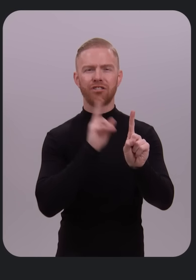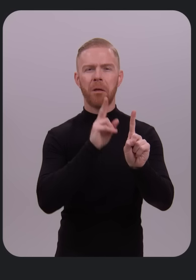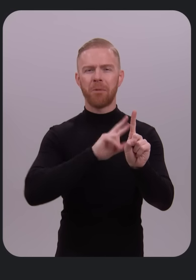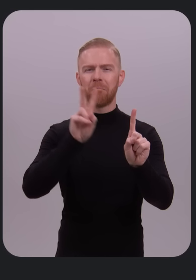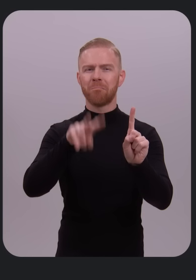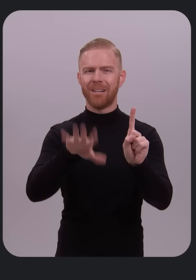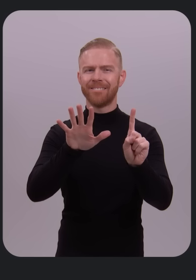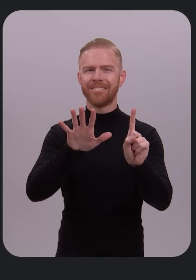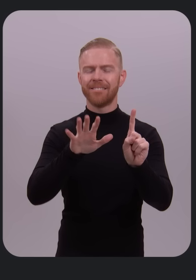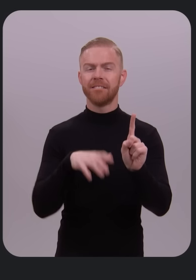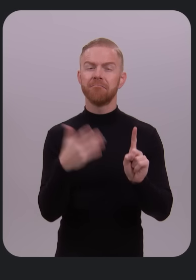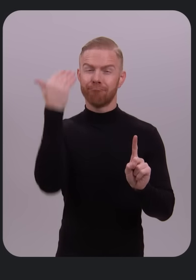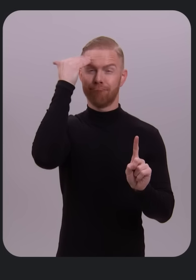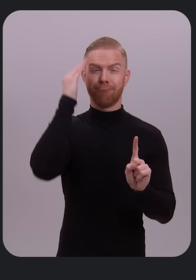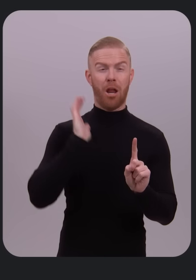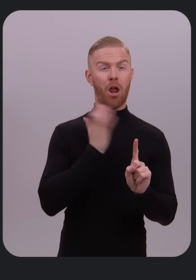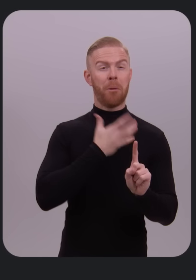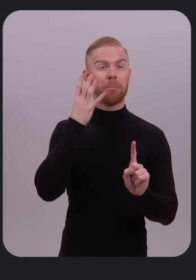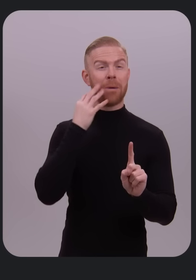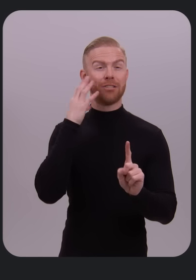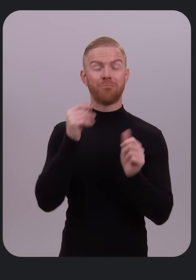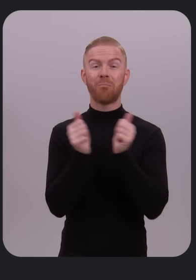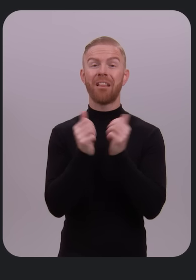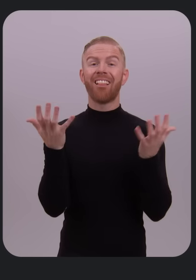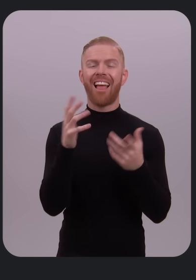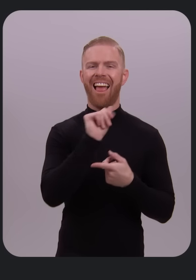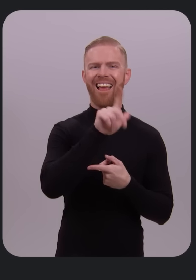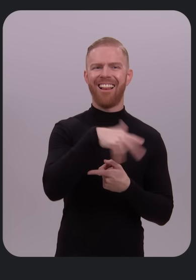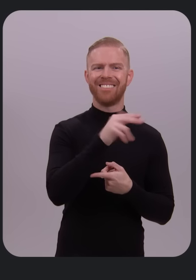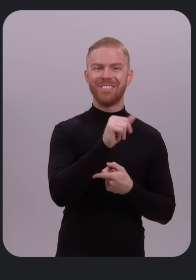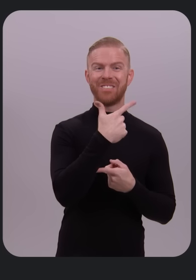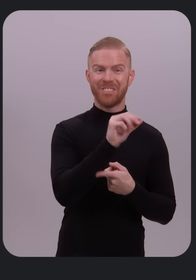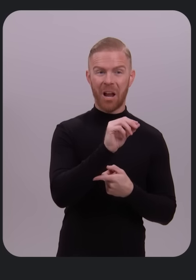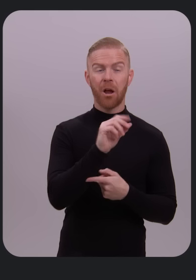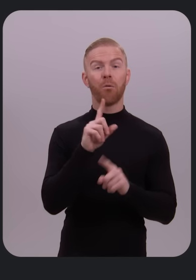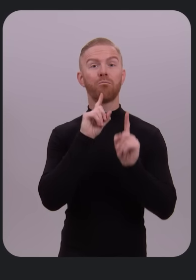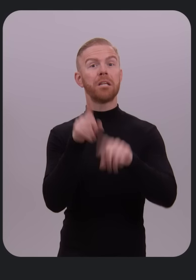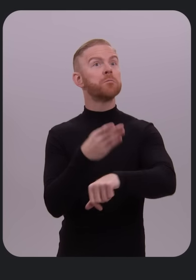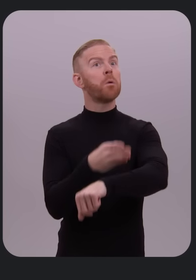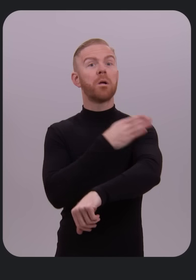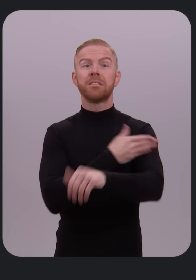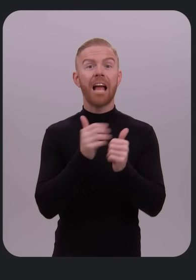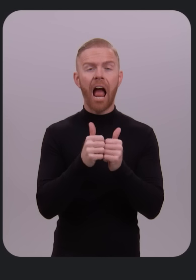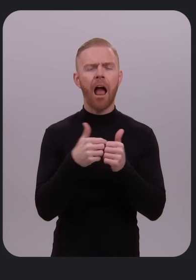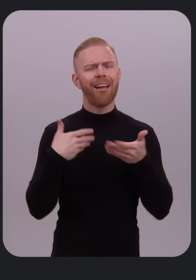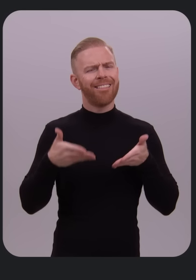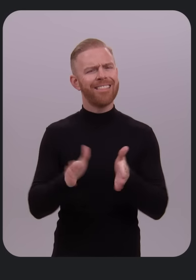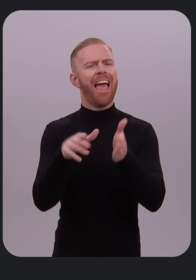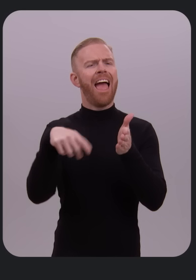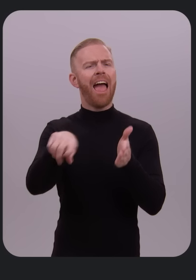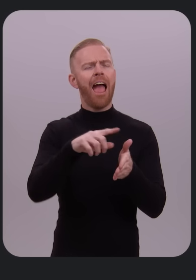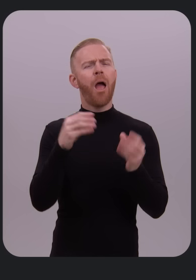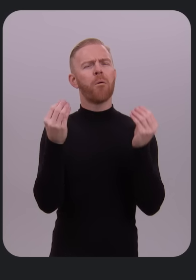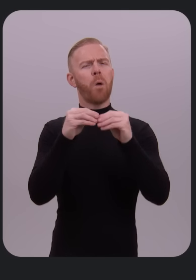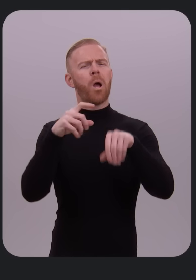As we know from our experience with AlphaGo, responses improve when we give these models more time to think.